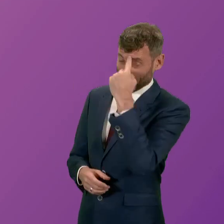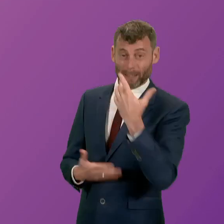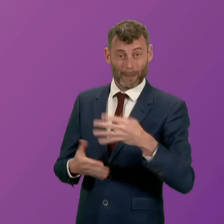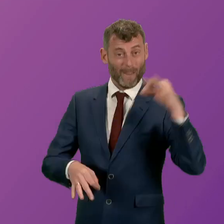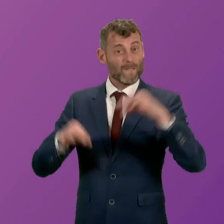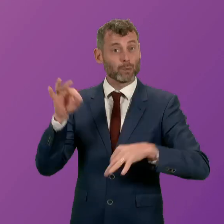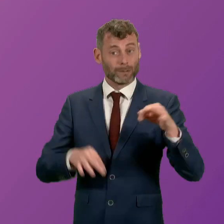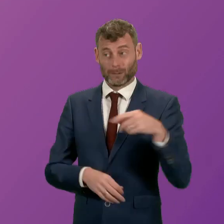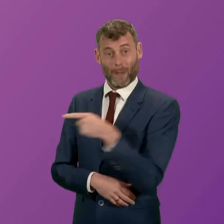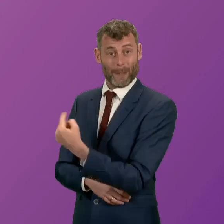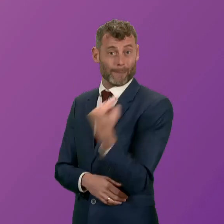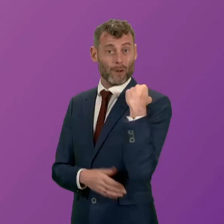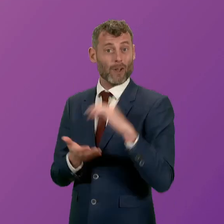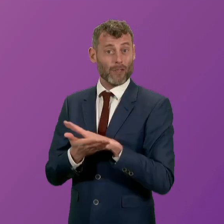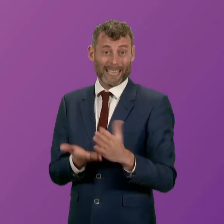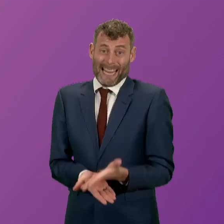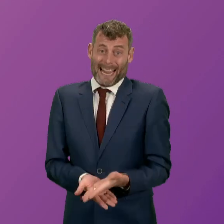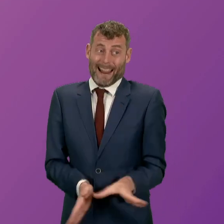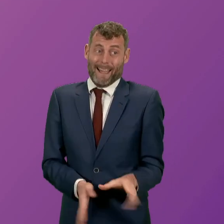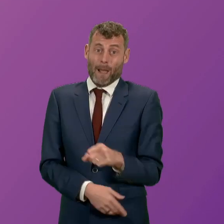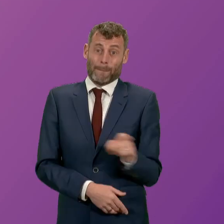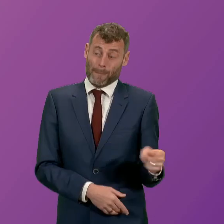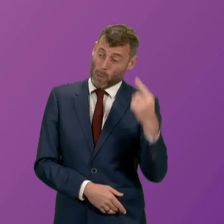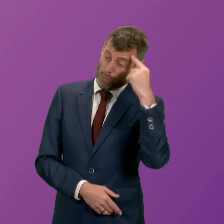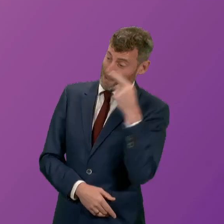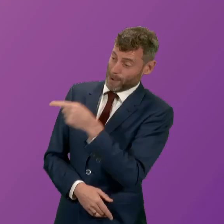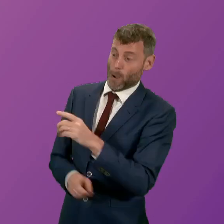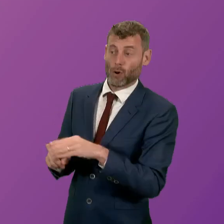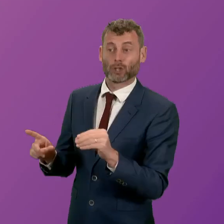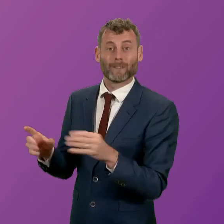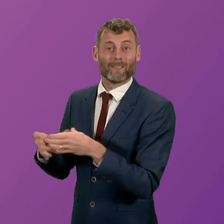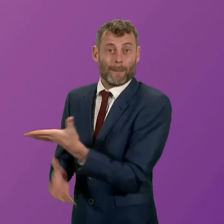What the public are interested in, and what I am interested in, is delivering on the priorities of